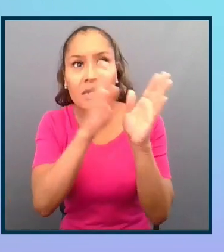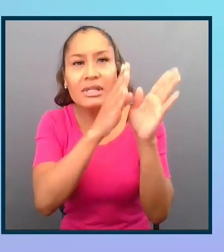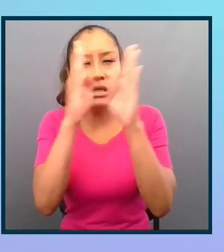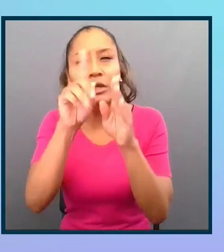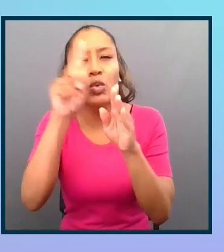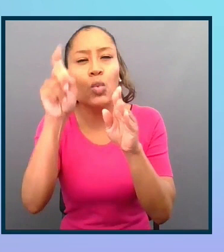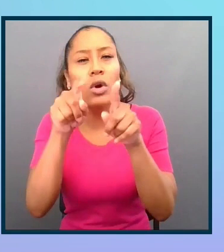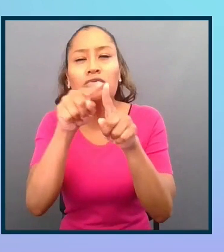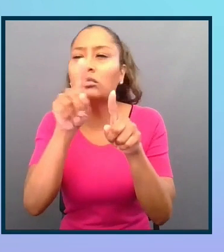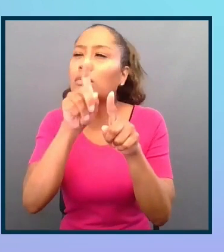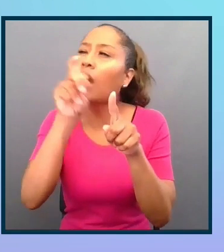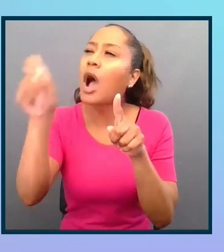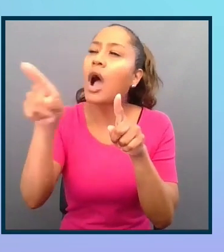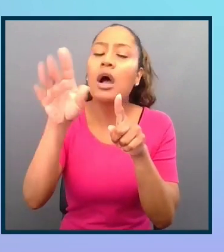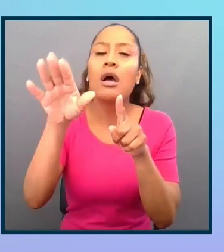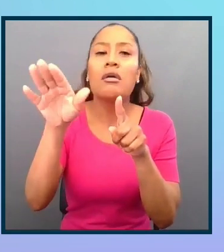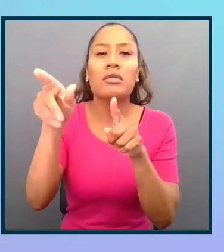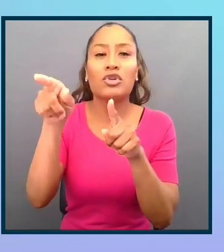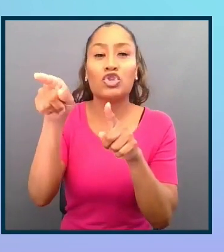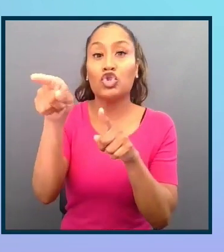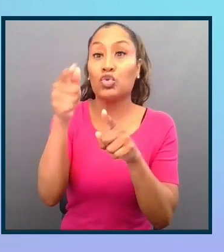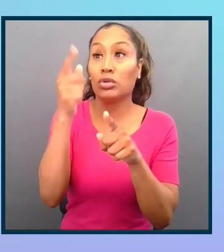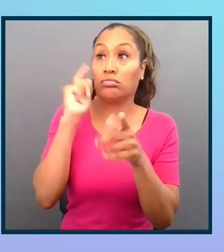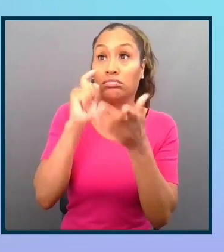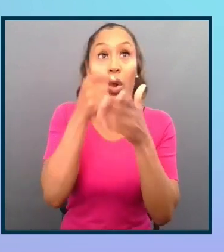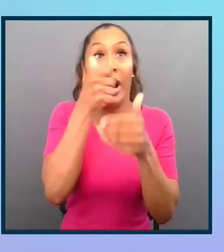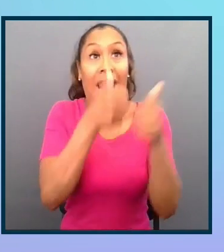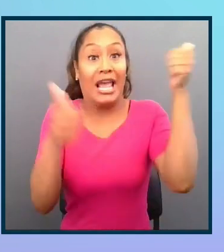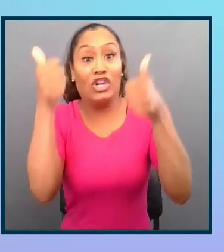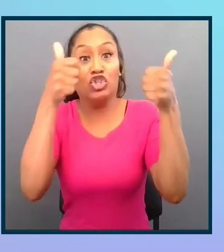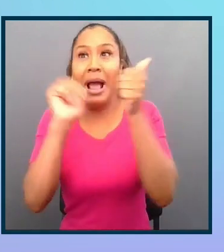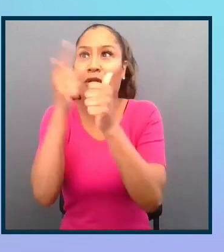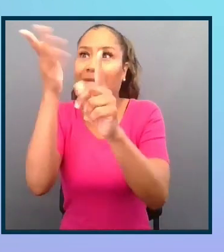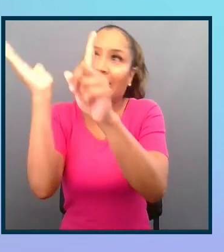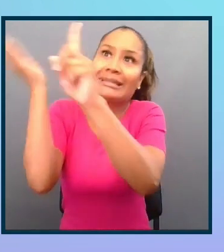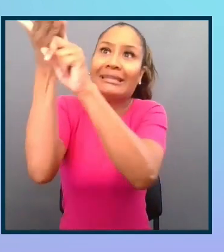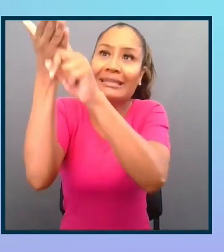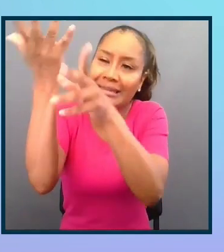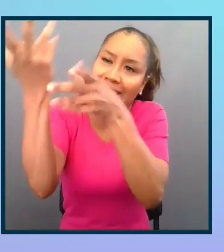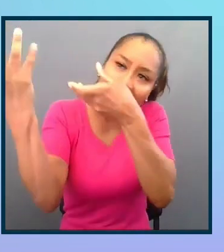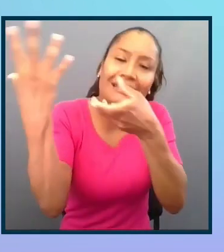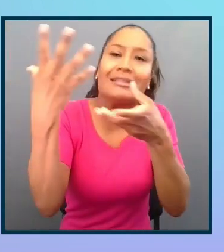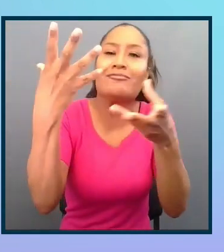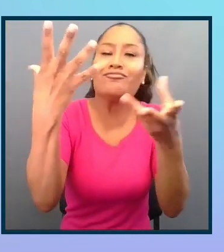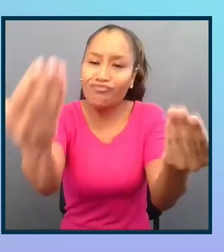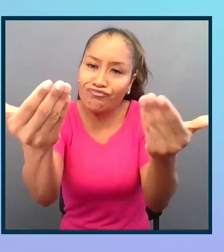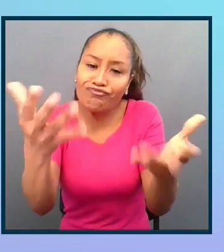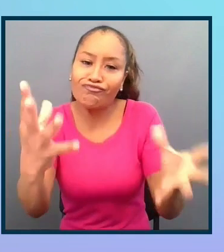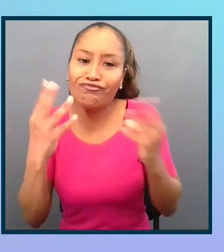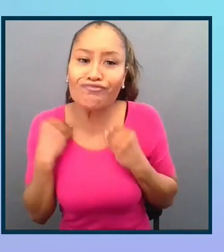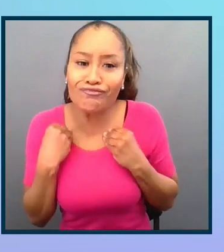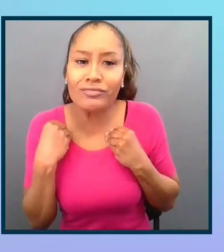of how do you convince leadership to get on board? So do you have any suggestions on how to convince leadership